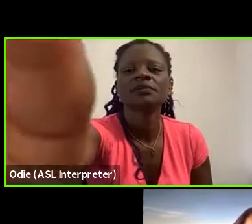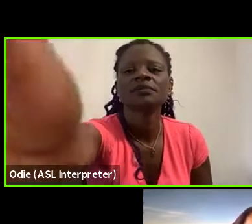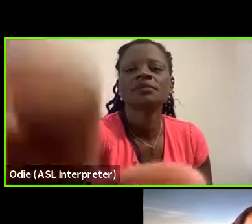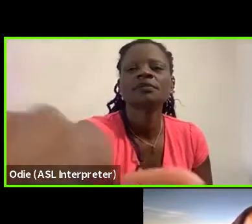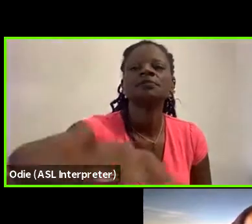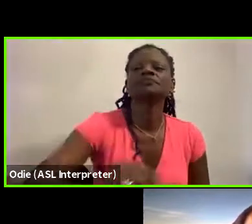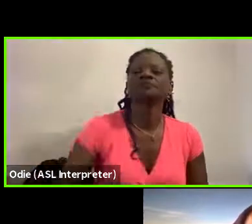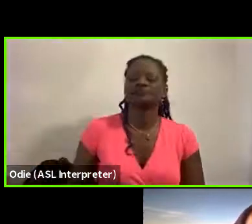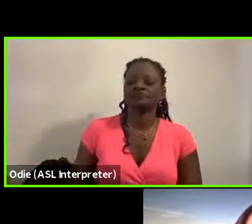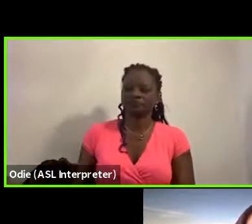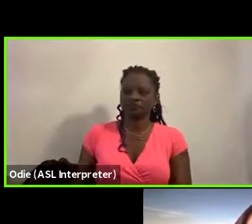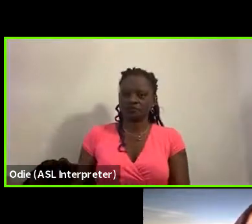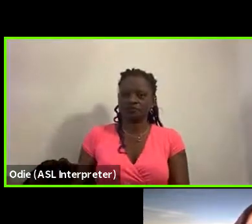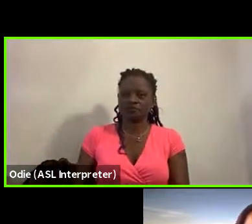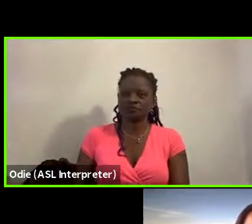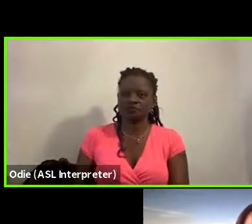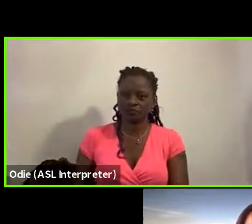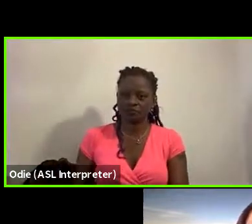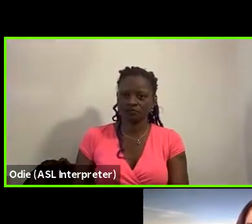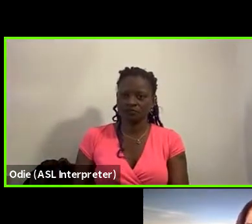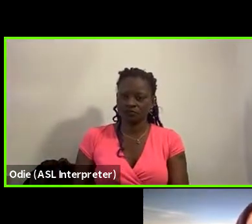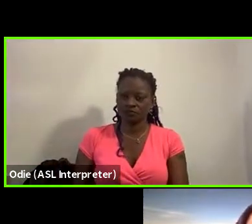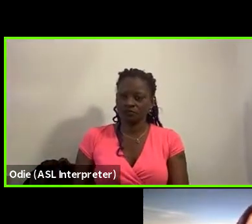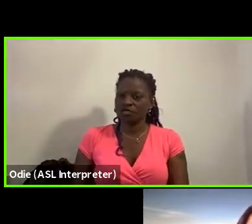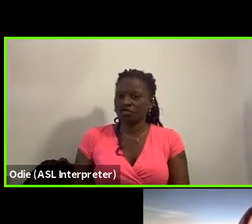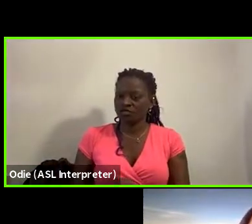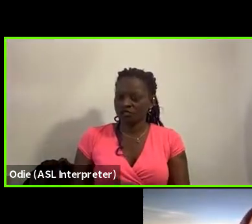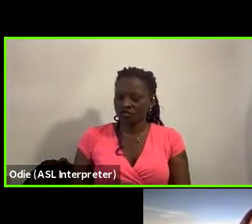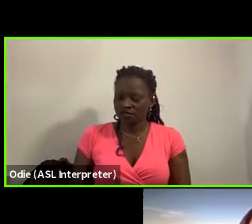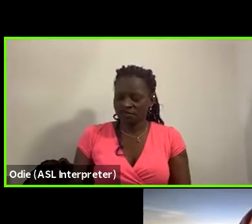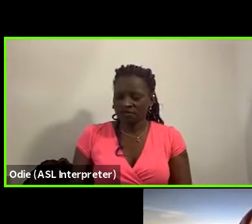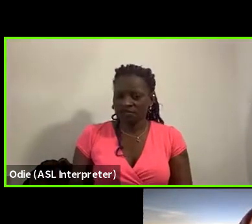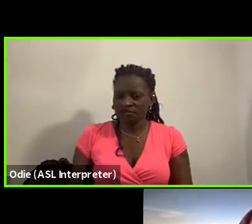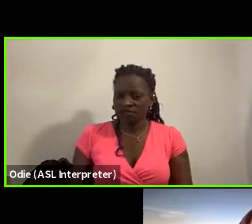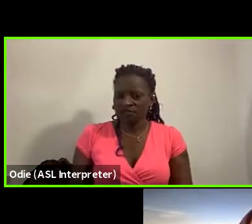terms of especially with those first slides regarding the